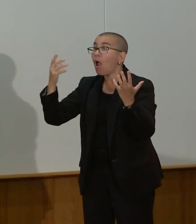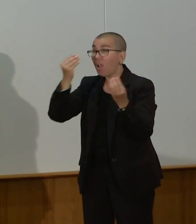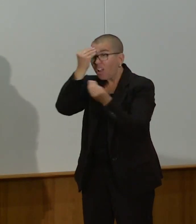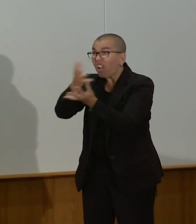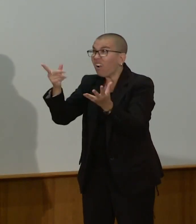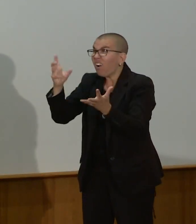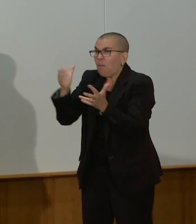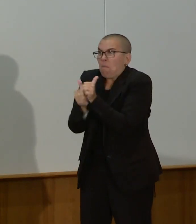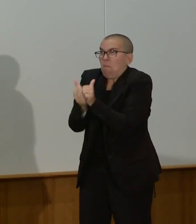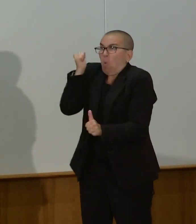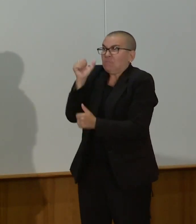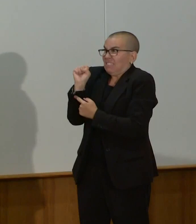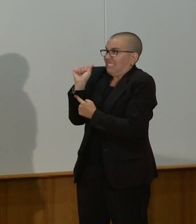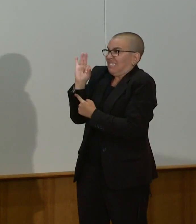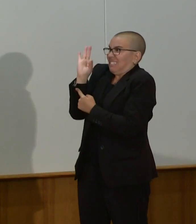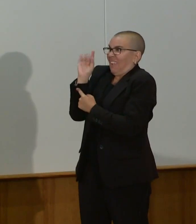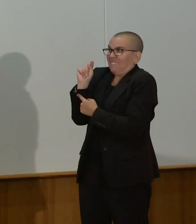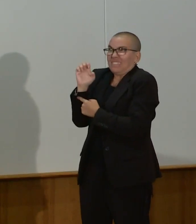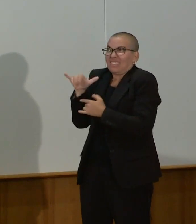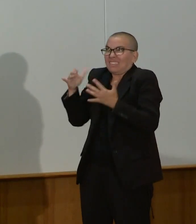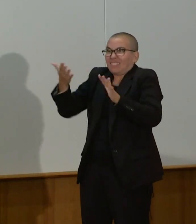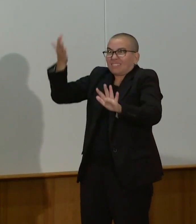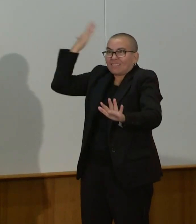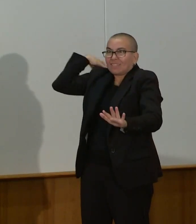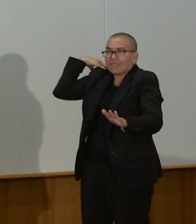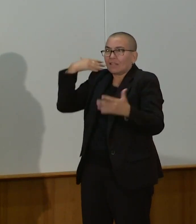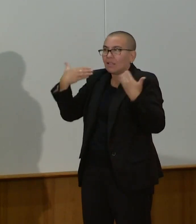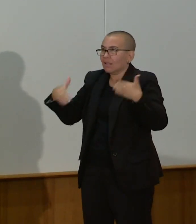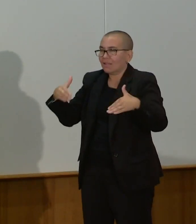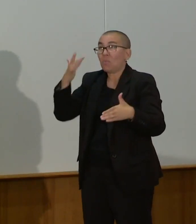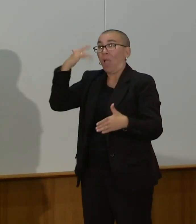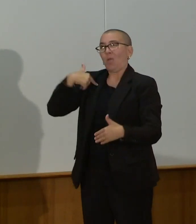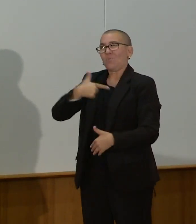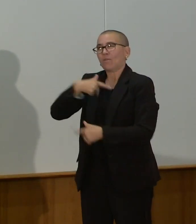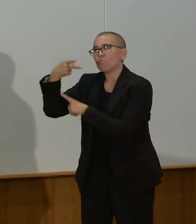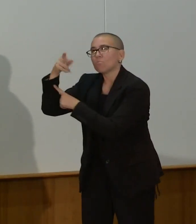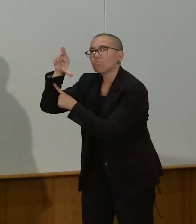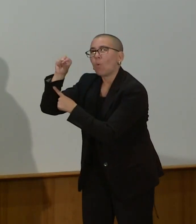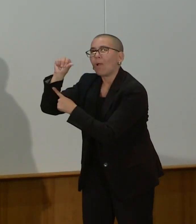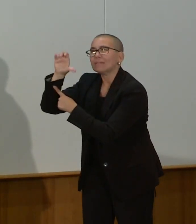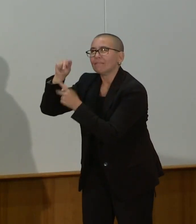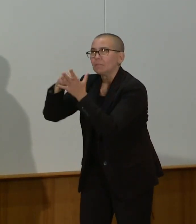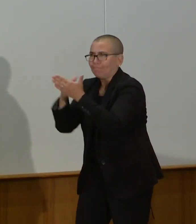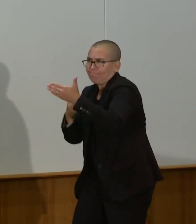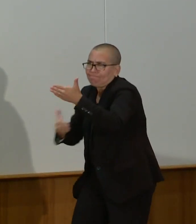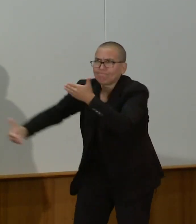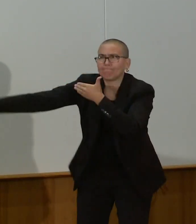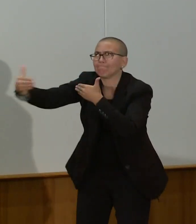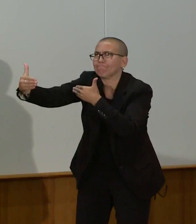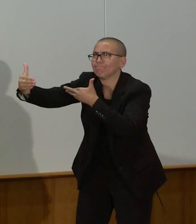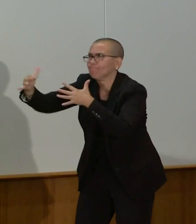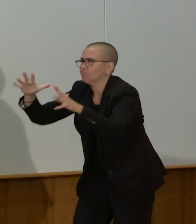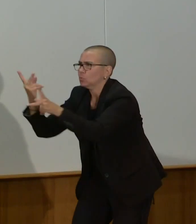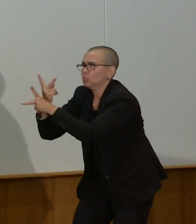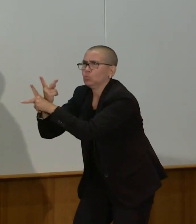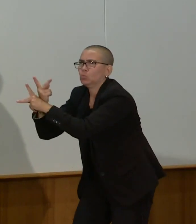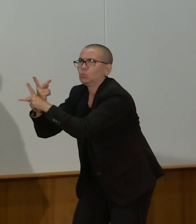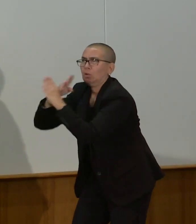WITH 137 DEATHS AT LONG-TERM CARE FACILITIES. CARE FACILITIES. CARE FACILITIES. THIS CARE FACILITIES. THIS PAST CARE FACILITIES. THIS PAST WEEK, CARE FACILITIES. THIS PAST WEEK, THAT CARE FACILITIES. THIS PAST WEEK, THAT NUMBER CARE FACILITIES. THIS PAST WEEK, THAT NUMBER WAS THIS PAST WEEK, THAT NUMBER WAS THIS PAST WEEK, THAT NUMBER WAS DOWN THIS PAST WEEK, THAT NUMBER WAS DOWN TO THIS PAST WEEK, THAT NUMBER WAS DOWN TO JUST THIS PAST WEEK, THAT NUMBER WAS DOWN TO JUST 13. DOWN TO JUST 13. DOWN TO JUST 13. BUT DOWN TO JUST 13. BUT IT DOWN TO JUST 13. BUT IT IS DOWN TO JUST 13. BUT IT IS UNCLEAR DOWN TO JUST 13. BUT IT IS UNCLEAR IF DOWN TO JUST 13. BUT IT IS UNCLEAR IF THESE BUT IT IS UNCLEAR IF THESE BUT IT IS UNCLEAR IF THESE NUMBERS BUT IT IS UNCLEAR IF THESE NUMBERS ARE BUT IT IS UNCLEAR IF THESE NUMBERS ARE ENTIRELY BUT IT IS UNCLEAR IF THESE NUMBERS ARE ENTIRELY DUE BUT IT IS UNCLEAR IF THESE NUMBERS ARE ENTIRELY DUE TO BUT IT IS UNCLEAR IF THESE NUMBERS ARE ENTIRELY DUE TO THE NUMBERS ARE ENTIRELY DUE TO THE NUMBERS ARE ENTIRELY DUE TO THE GOVERNOR'S NUMBERS ARE ENTIRELY DUE TO THE GOVERNOR'S PLAN, NUMBERS ARE ENTIRELY DUE TO THE GOVERNOR'S PLAN, BECAUSE NUMBERS ARE ENTIRELY DUE TO THE GOVERNOR'S PLAN, BECAUSE COVID GOVERNOR'S PLAN, BECAUSE COVID GOVERNOR'S PLAN, BECAUSE COVID CASES GOVERNOR'S PLAN, BECAUSE COVID CASES OVERALL GOVERNOR'S PLAN, BECAUSE COVID CASES OVERALL HAVE GOVERNOR'S PLAN, BECAUSE COVID CASES OVERALL HAVE ALSO GOVERNOR'S PLAN, BECAUSE COVID CASES OVERALL HAVE ALSO GONE CASES OVERALL HAVE ALSO GONE CASES OVERALL HAVE ALSO GONE DOWN CASES OVERALL HAVE ALSO GONE DOWN SINCE CASES OVERALL HAVE ALSO GONE DOWN SINCE THE CASES OVERALL HAVE ALSO GONE DOWN SINCE THE PLAN CASES OVERALL HAVE ALSO GONE DOWN SINCE THE PLAN FIRST